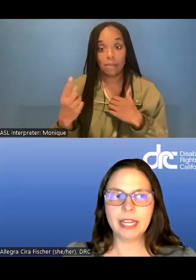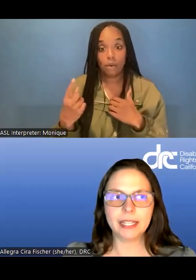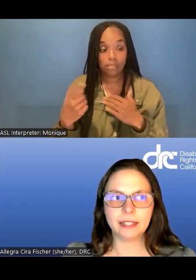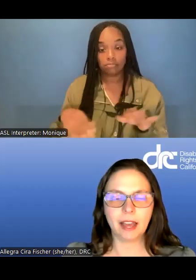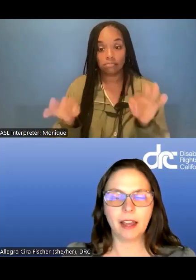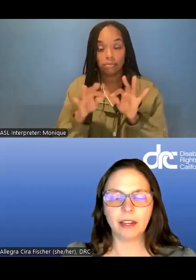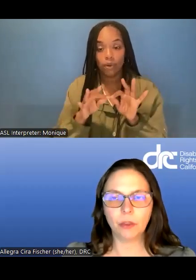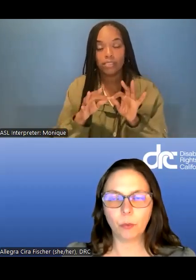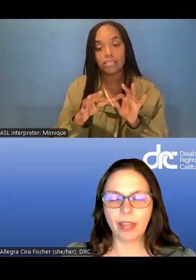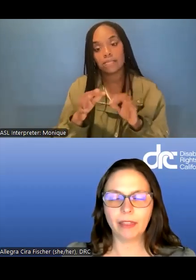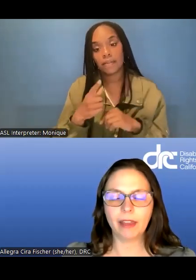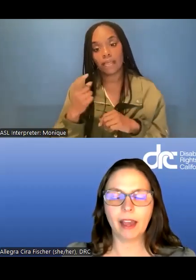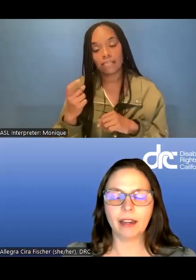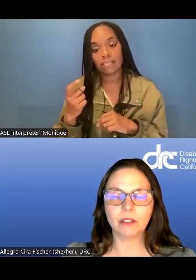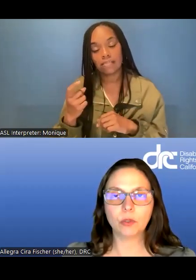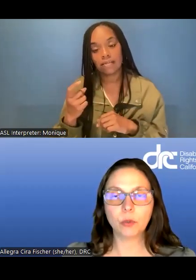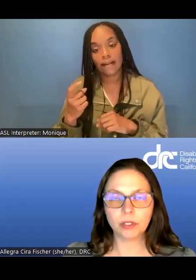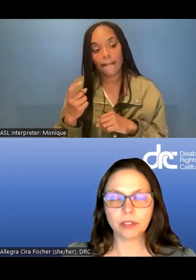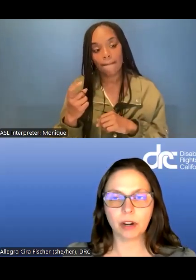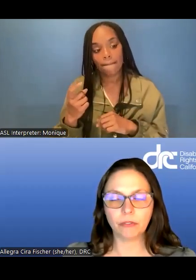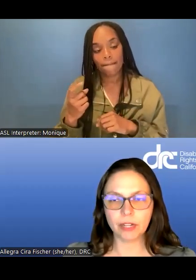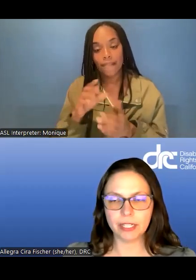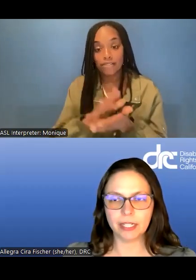is that the way that schools are funded in